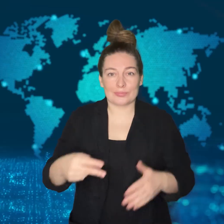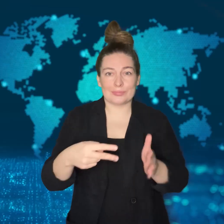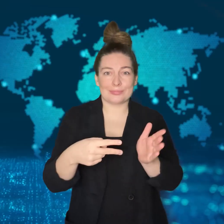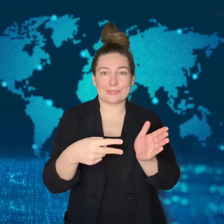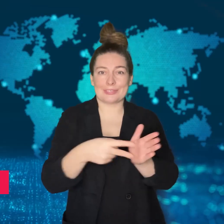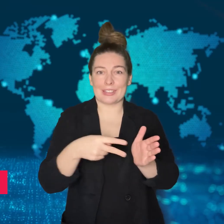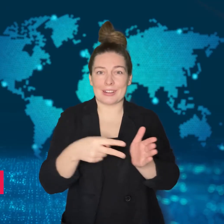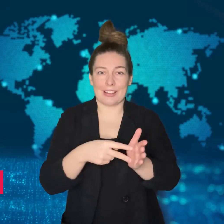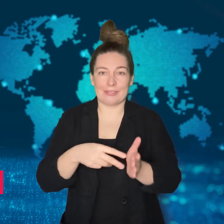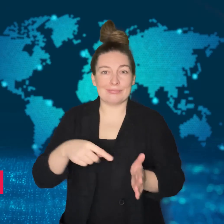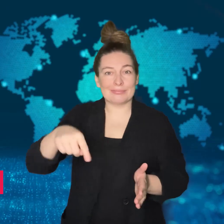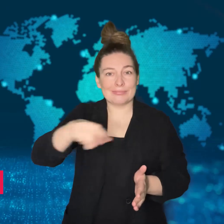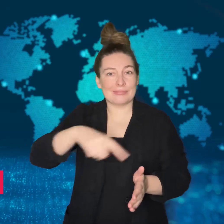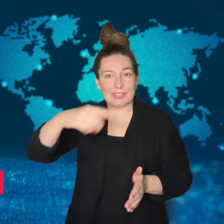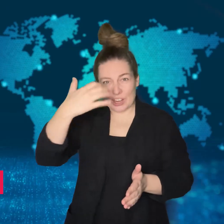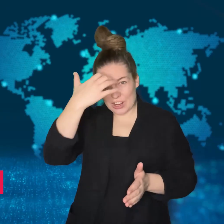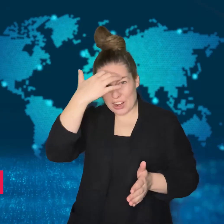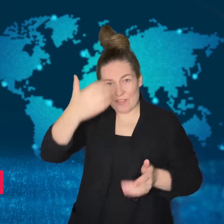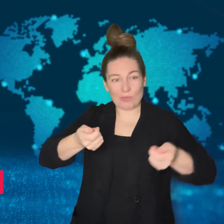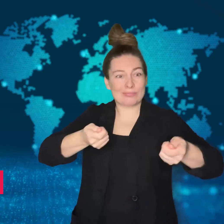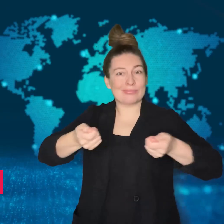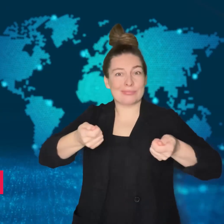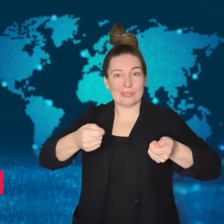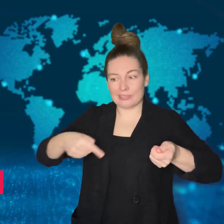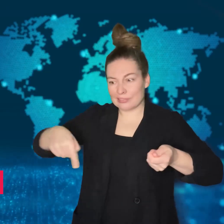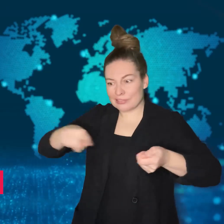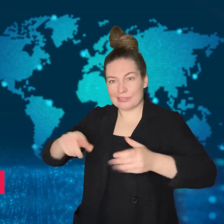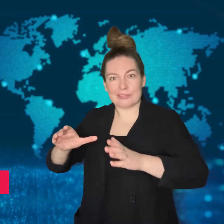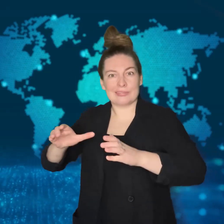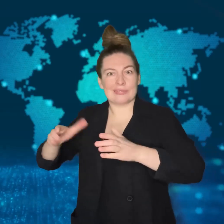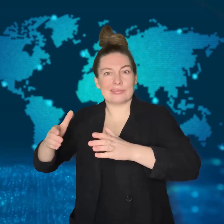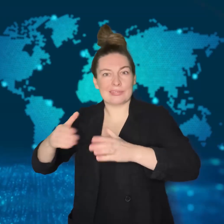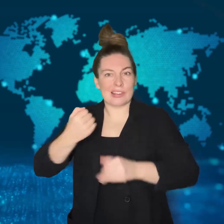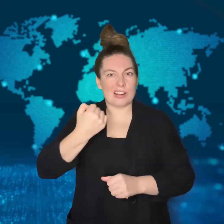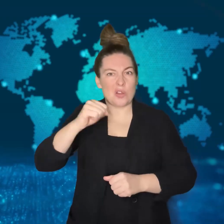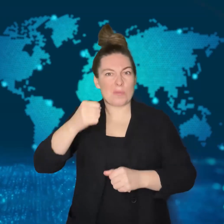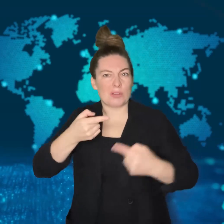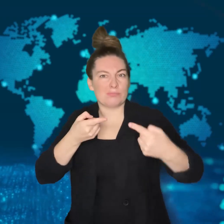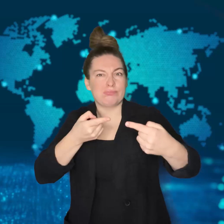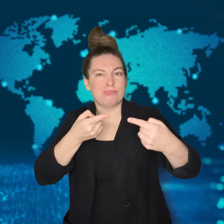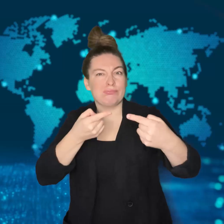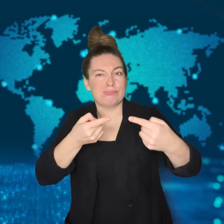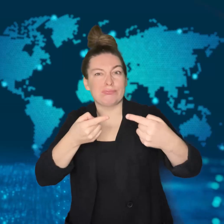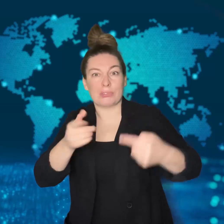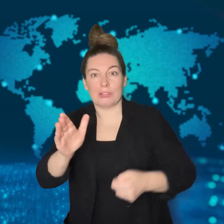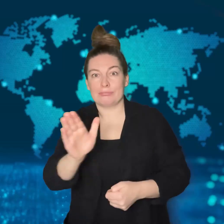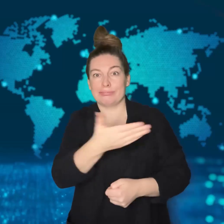[MONIKA]: Syria is at a time of